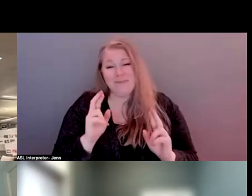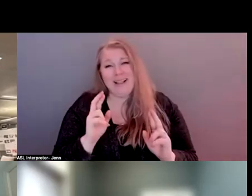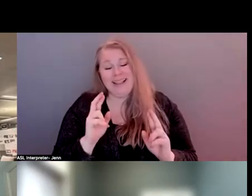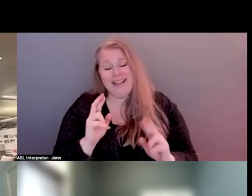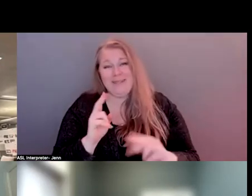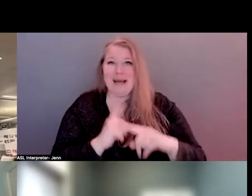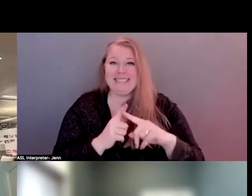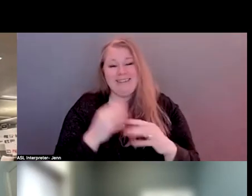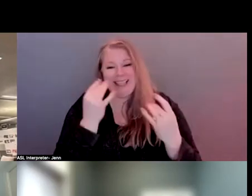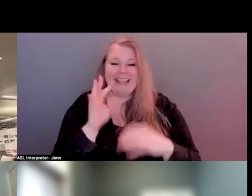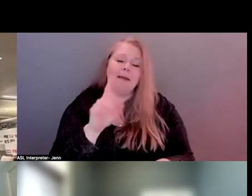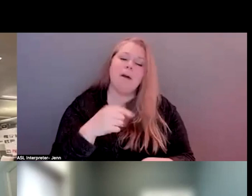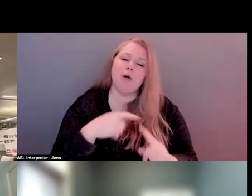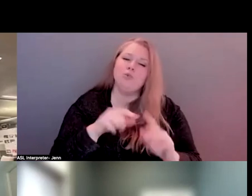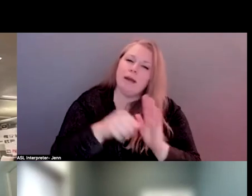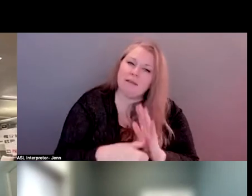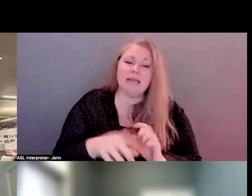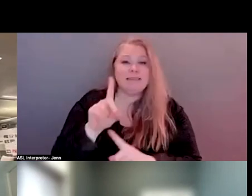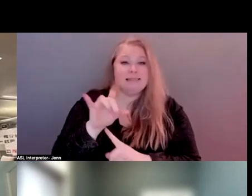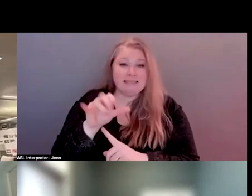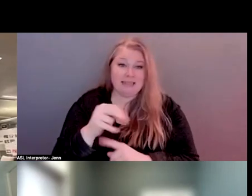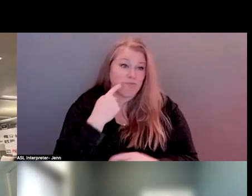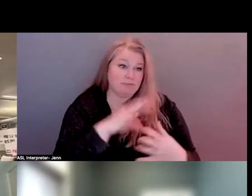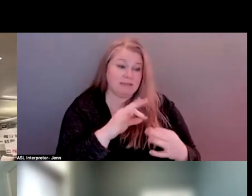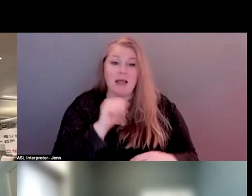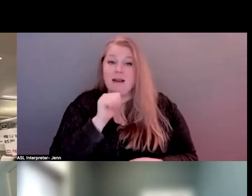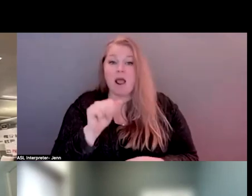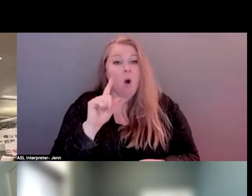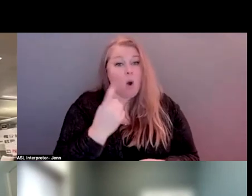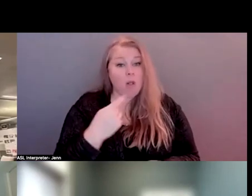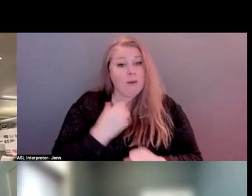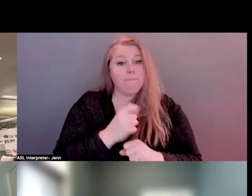And I just wanted to emphasize something Dylan said. Not only do we want to make sure what we are